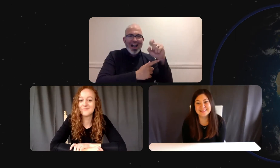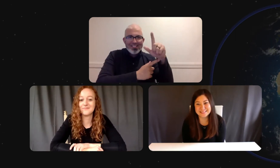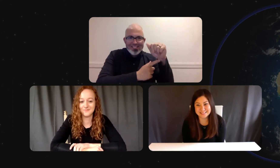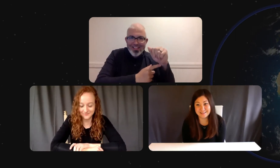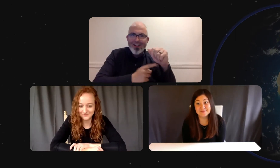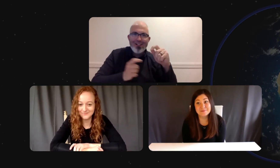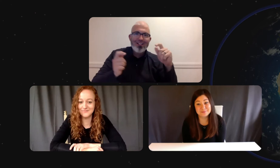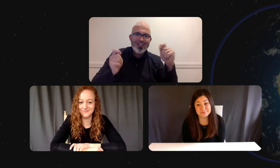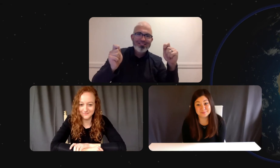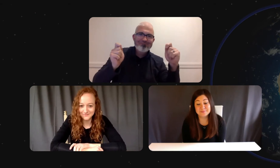Life is changing.